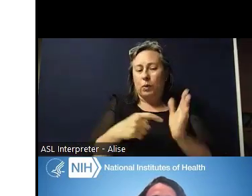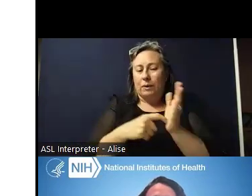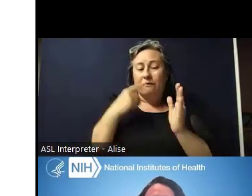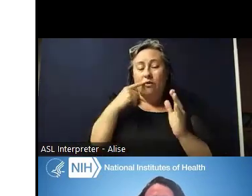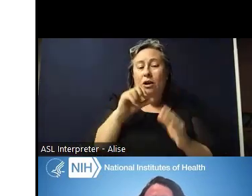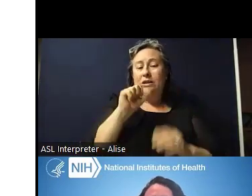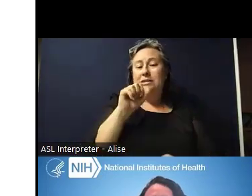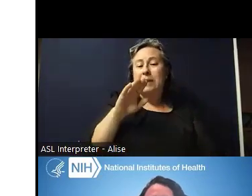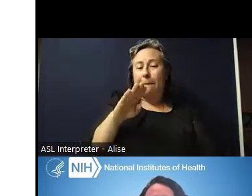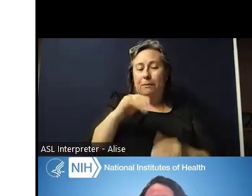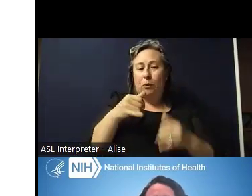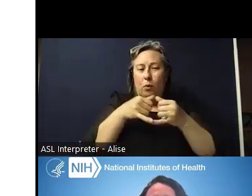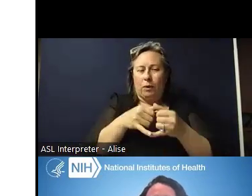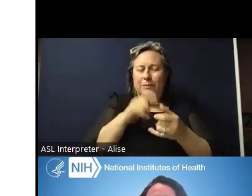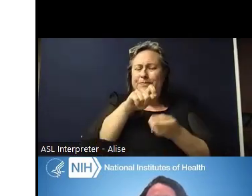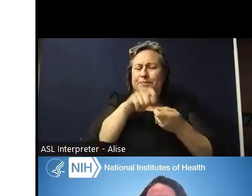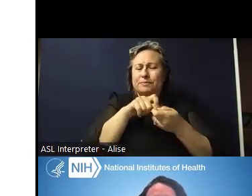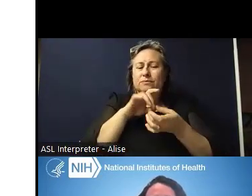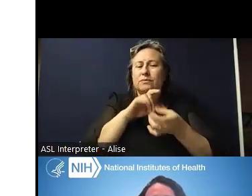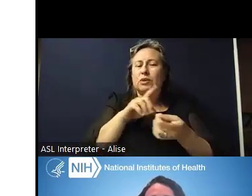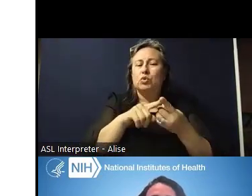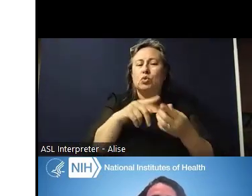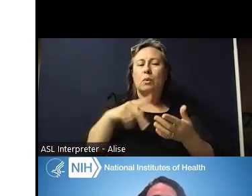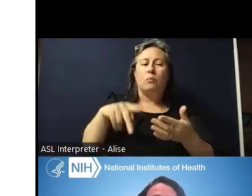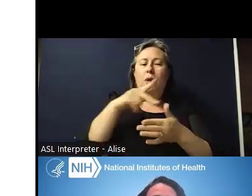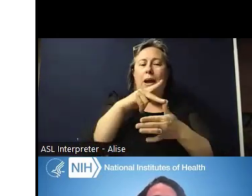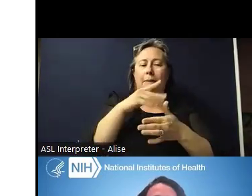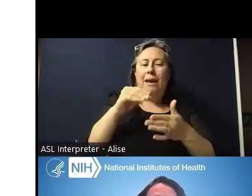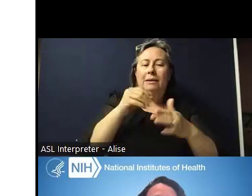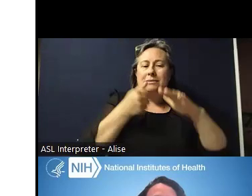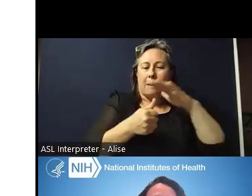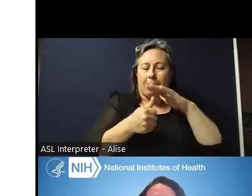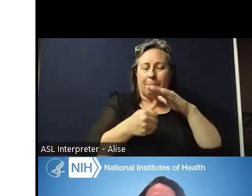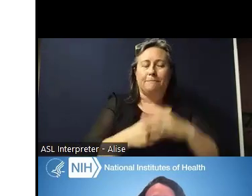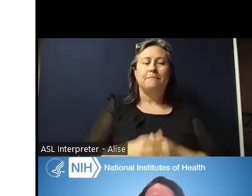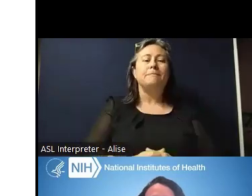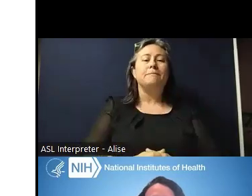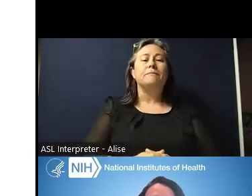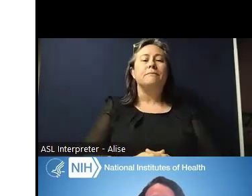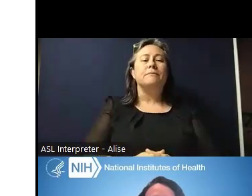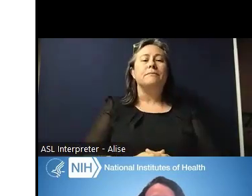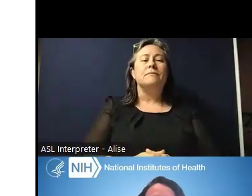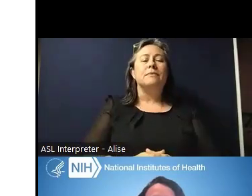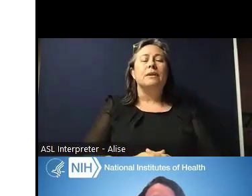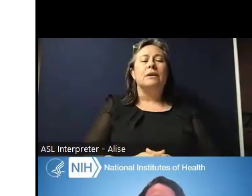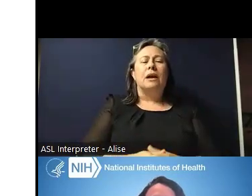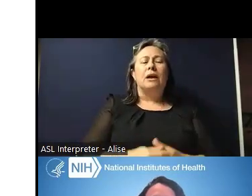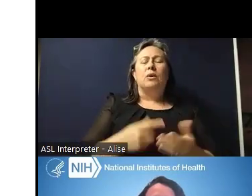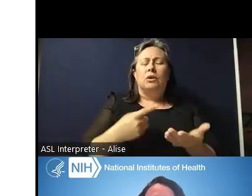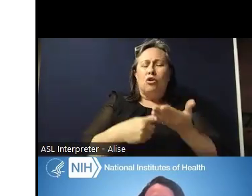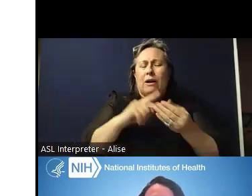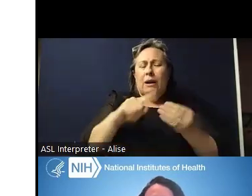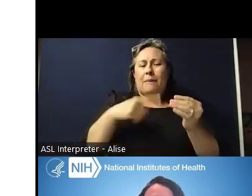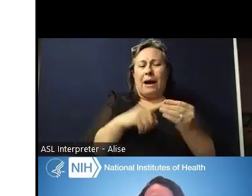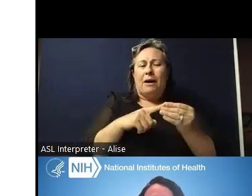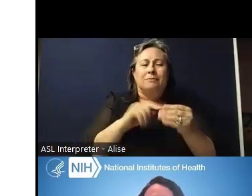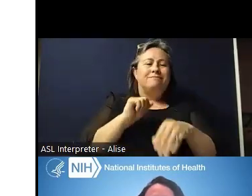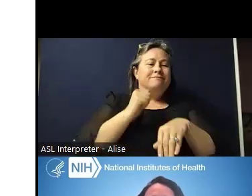specifically the roles of the prime and the sub. We're going to talk a little bit about setting up your subaward agreement, what that should look like,